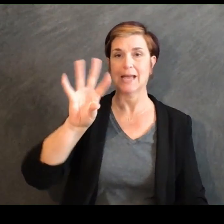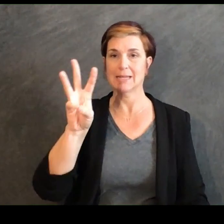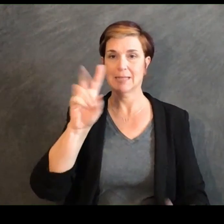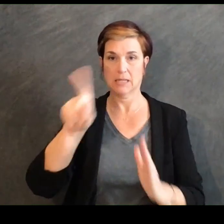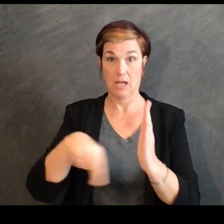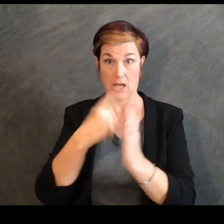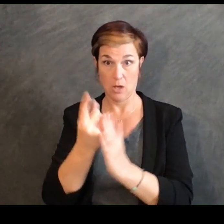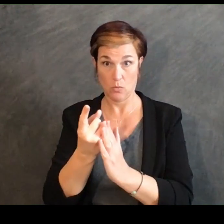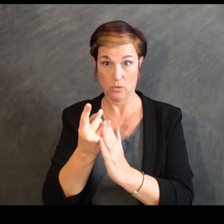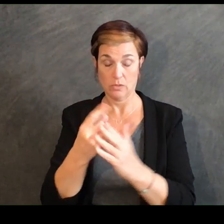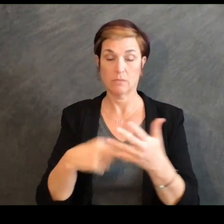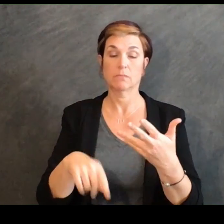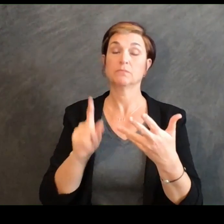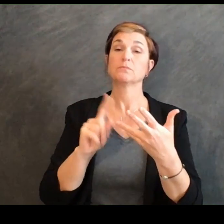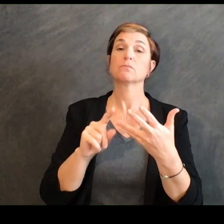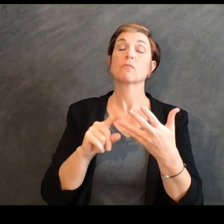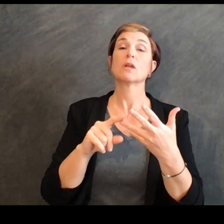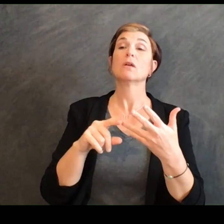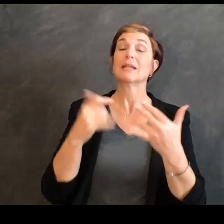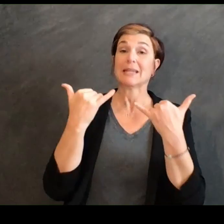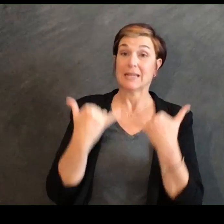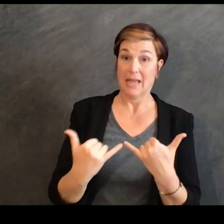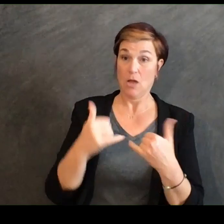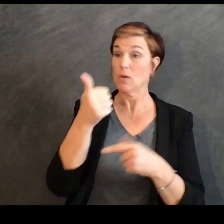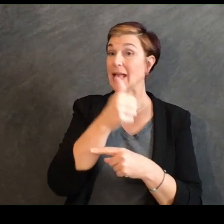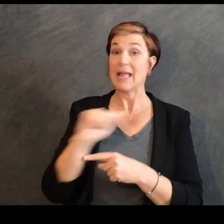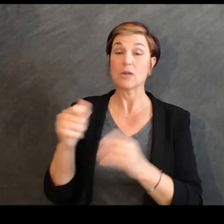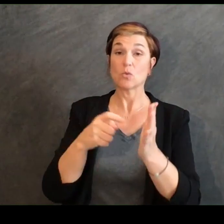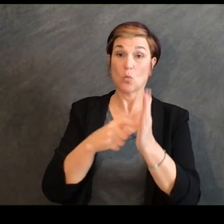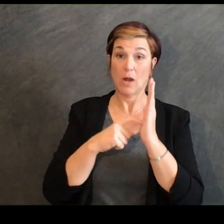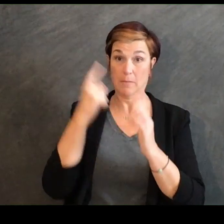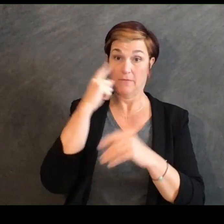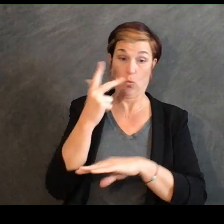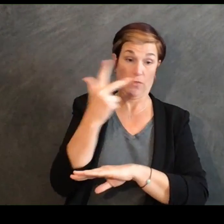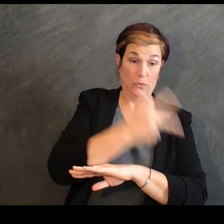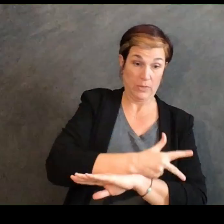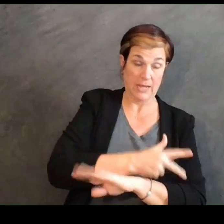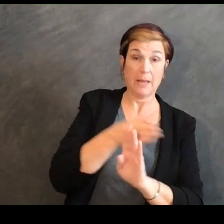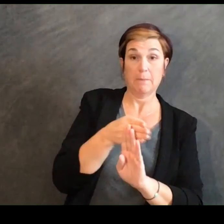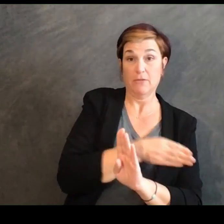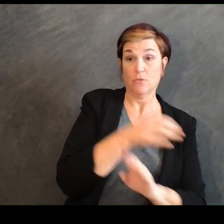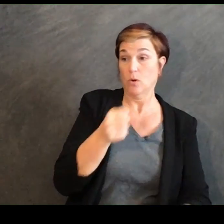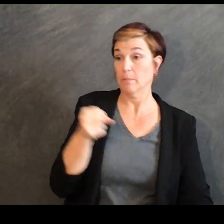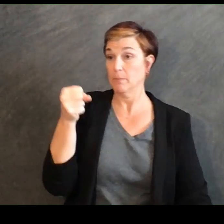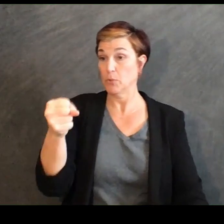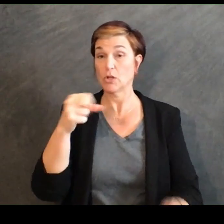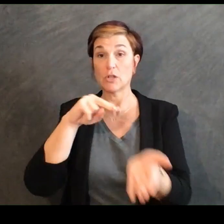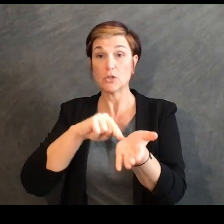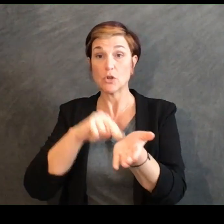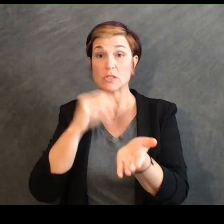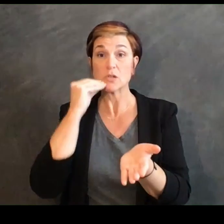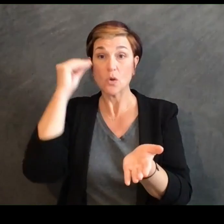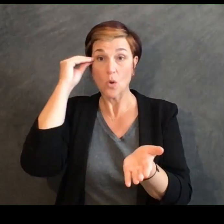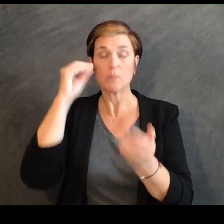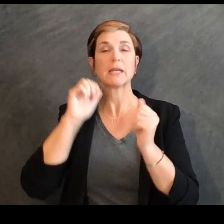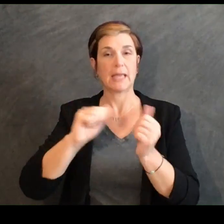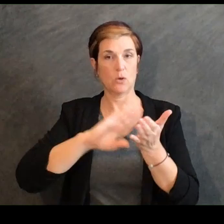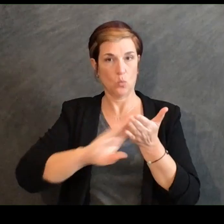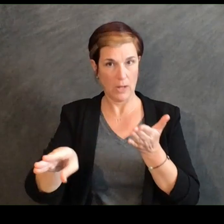the requirements of a three day hospital stay prior to admission to a nursing home big thing the authority to waive the